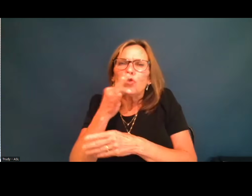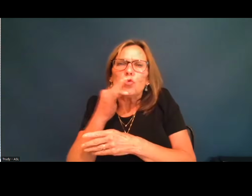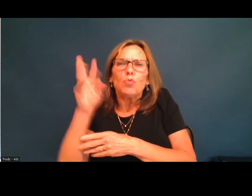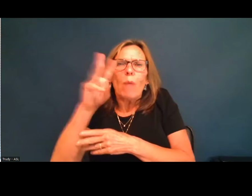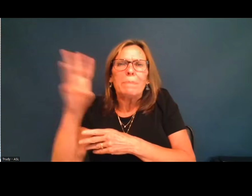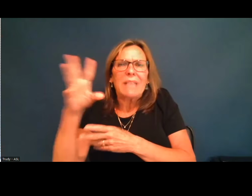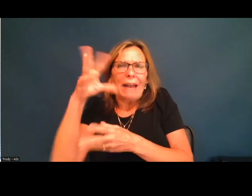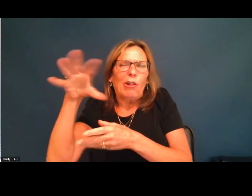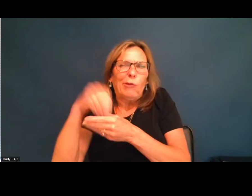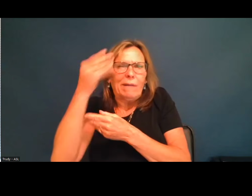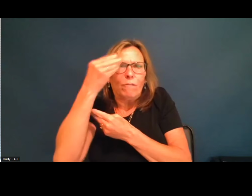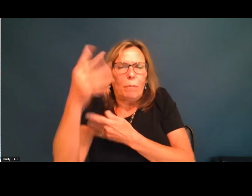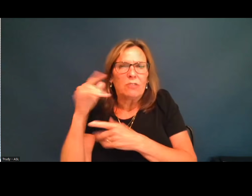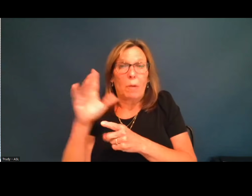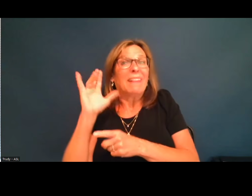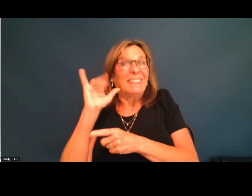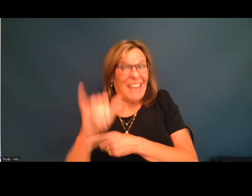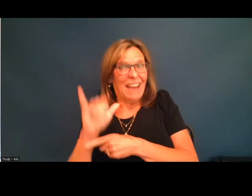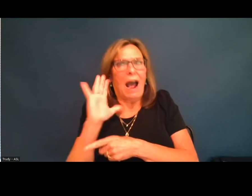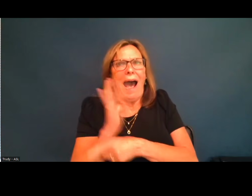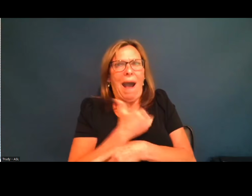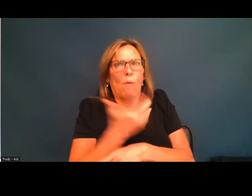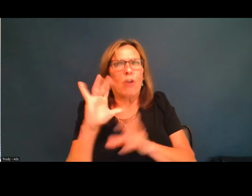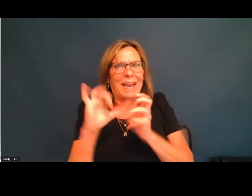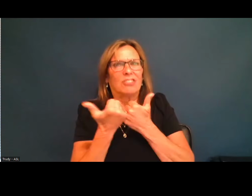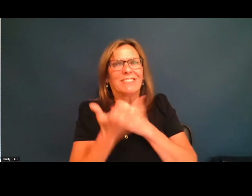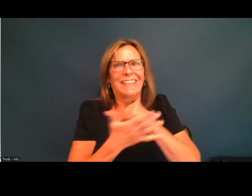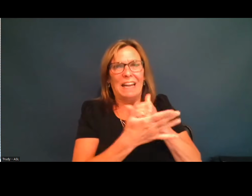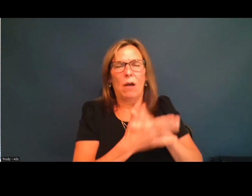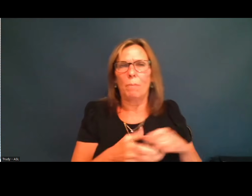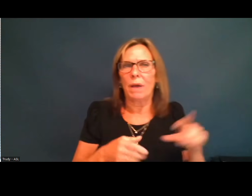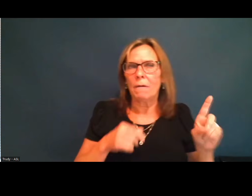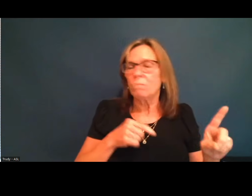in our law that says you have to be a US citizen to file a complaint